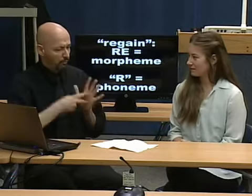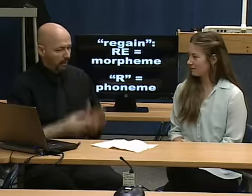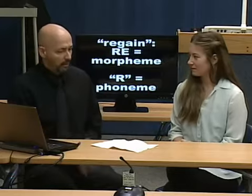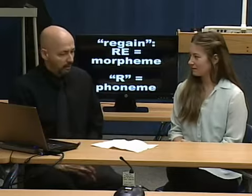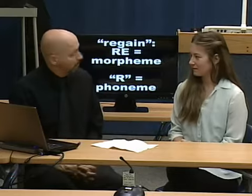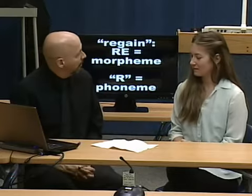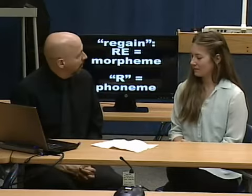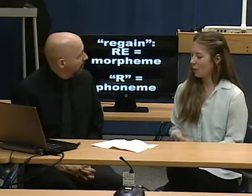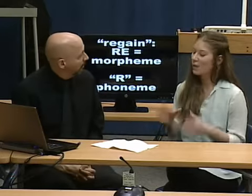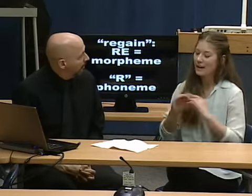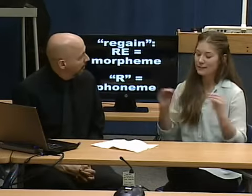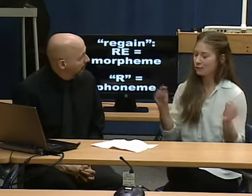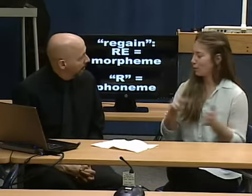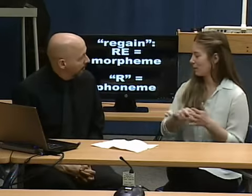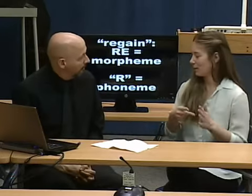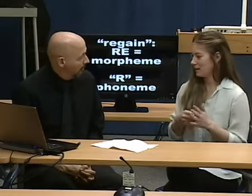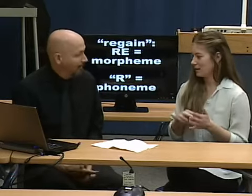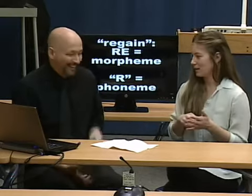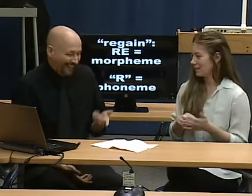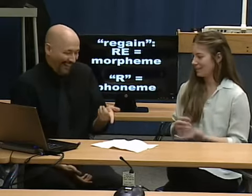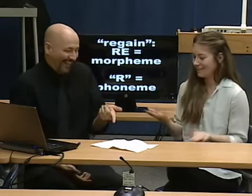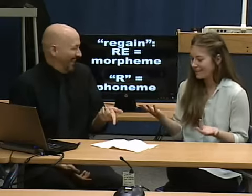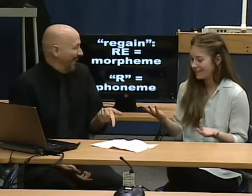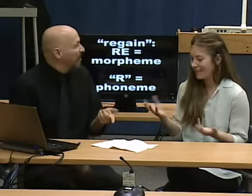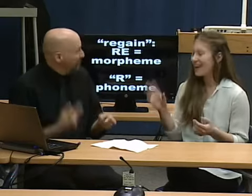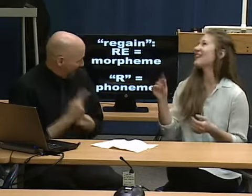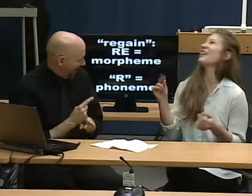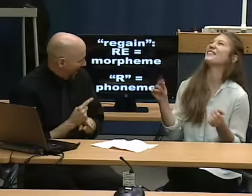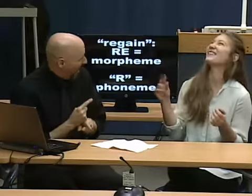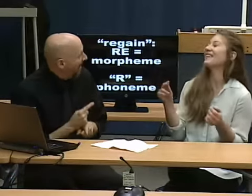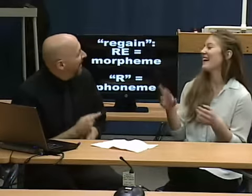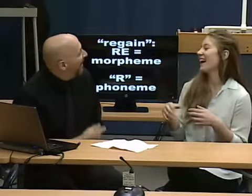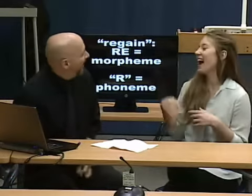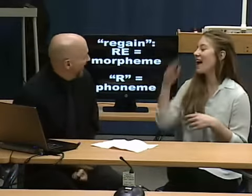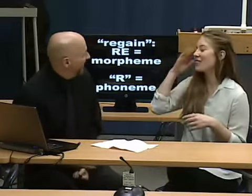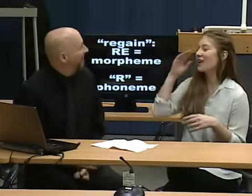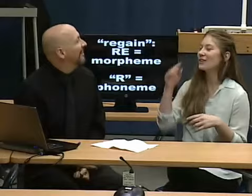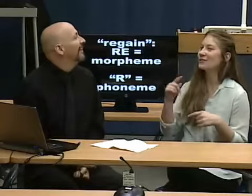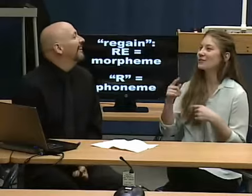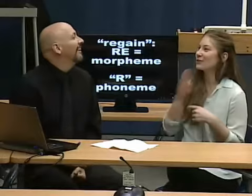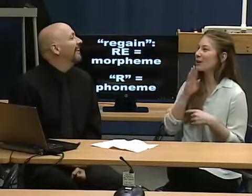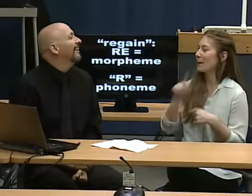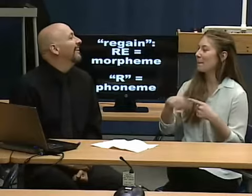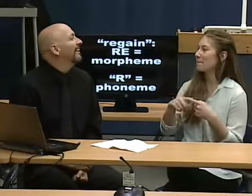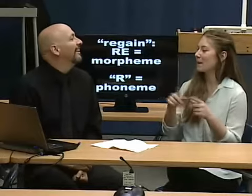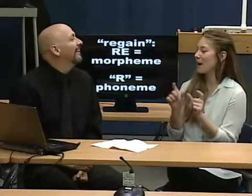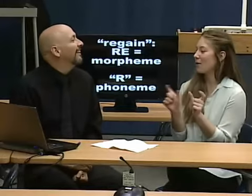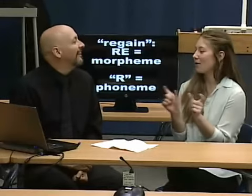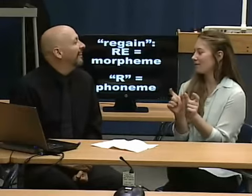What does that mean? It has no meaning. Right? STUDENT: No, no, no... I thought you were talking about morphemes.